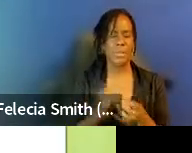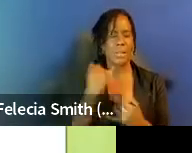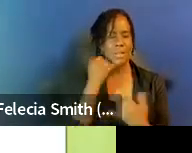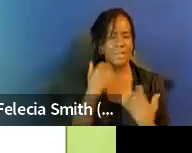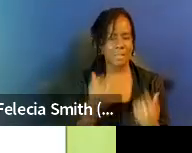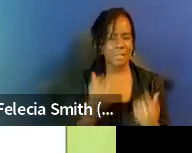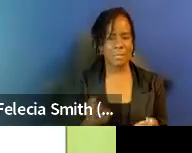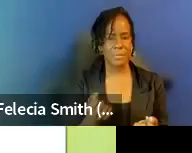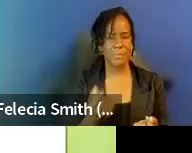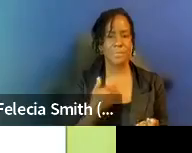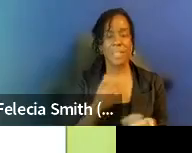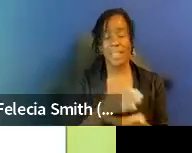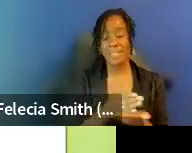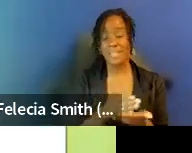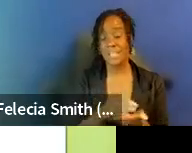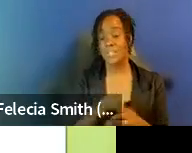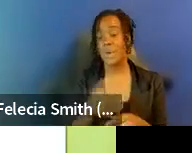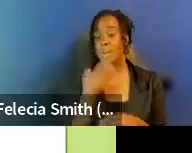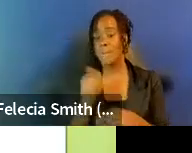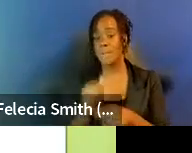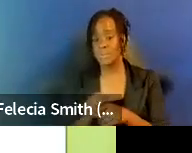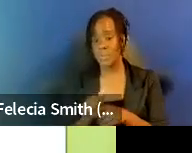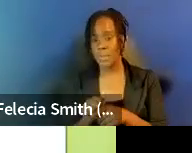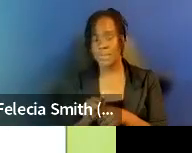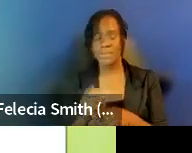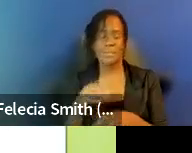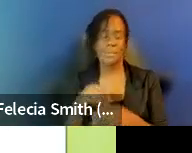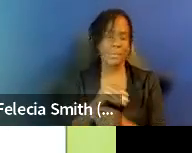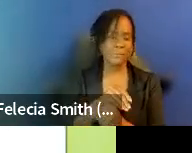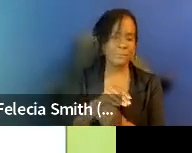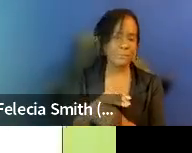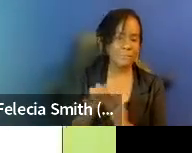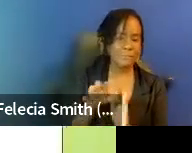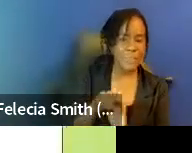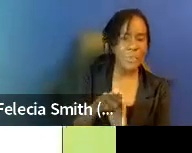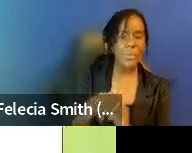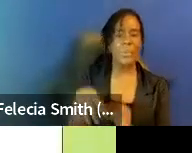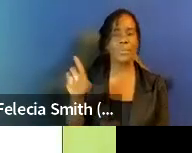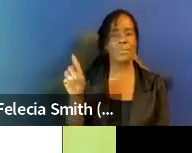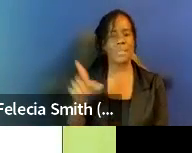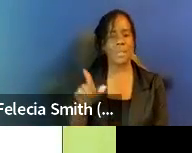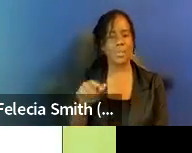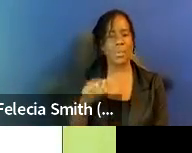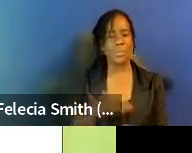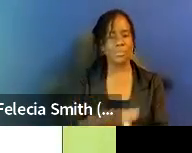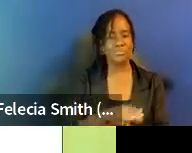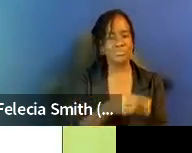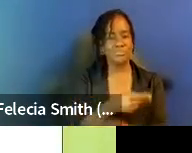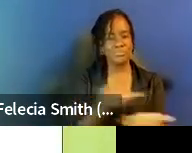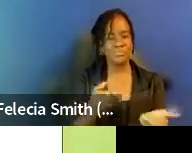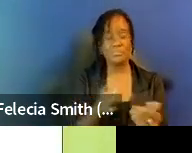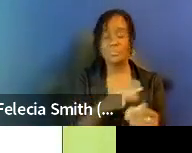something doesn't work to your liking. Our website addresses many frequently asked questions about telehealth. It also